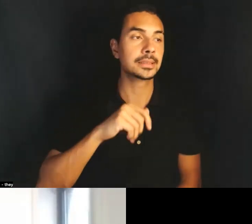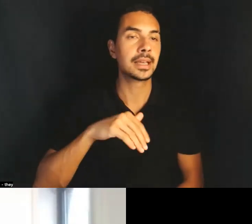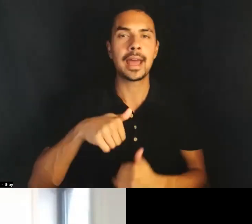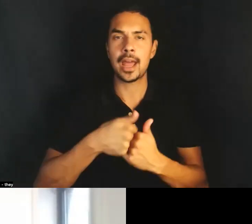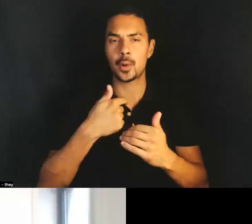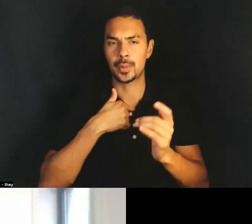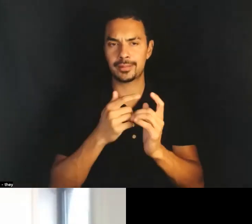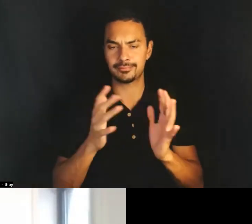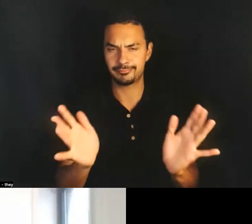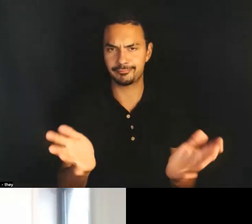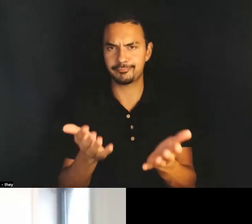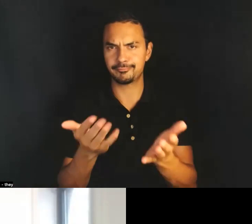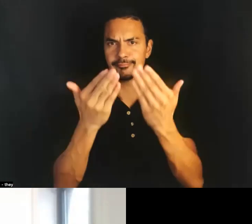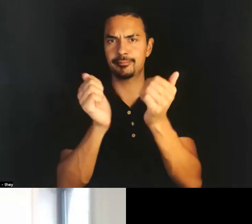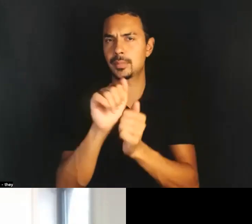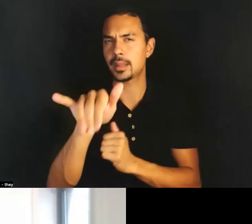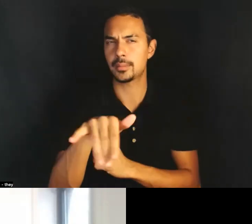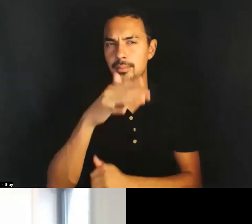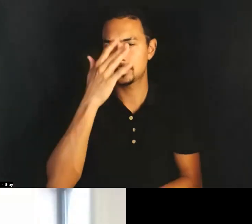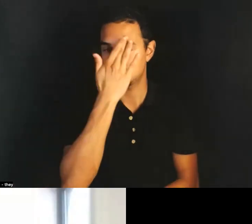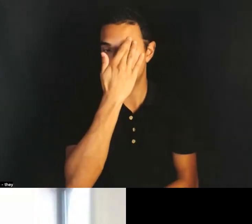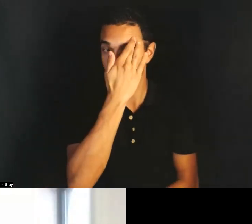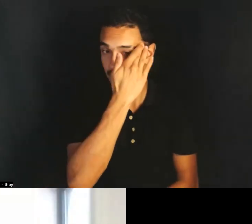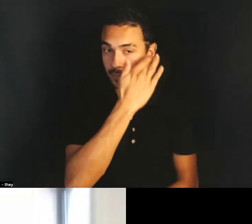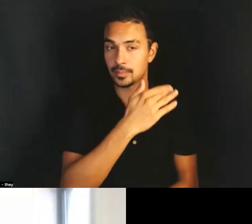Questions about how these structures get reproduced.